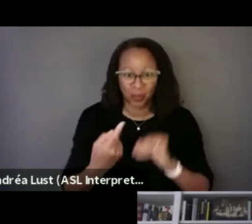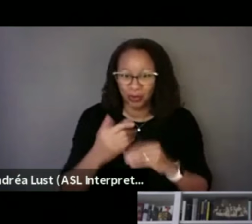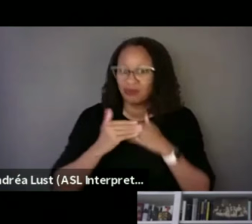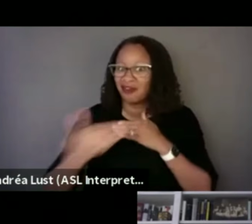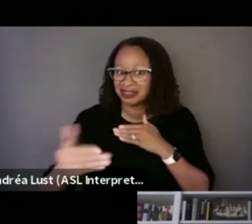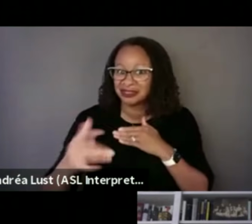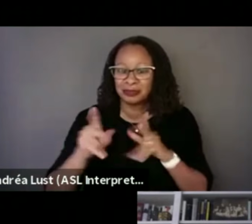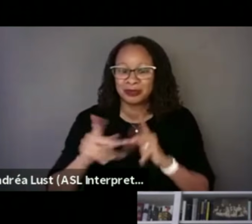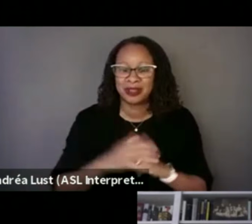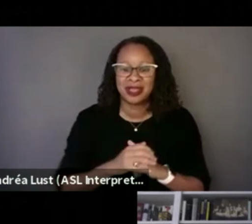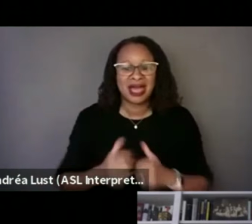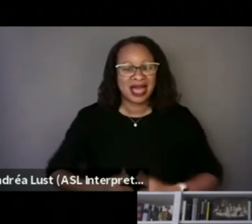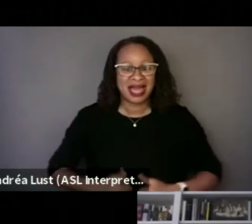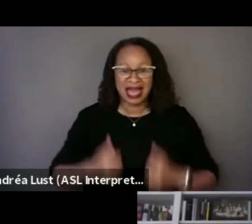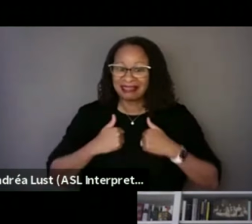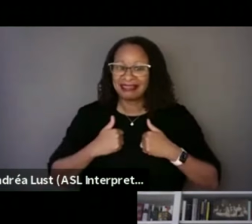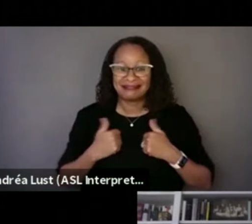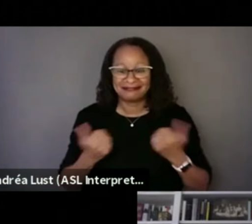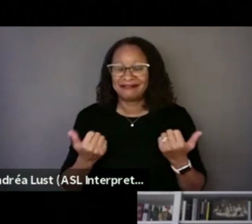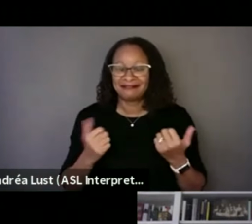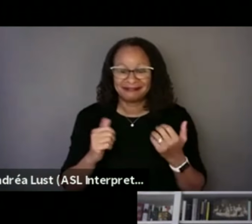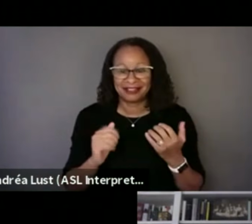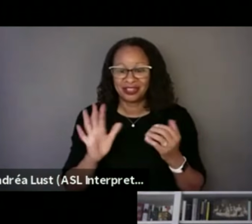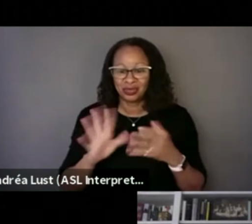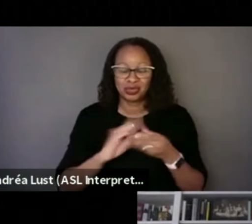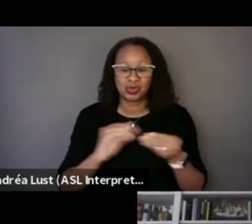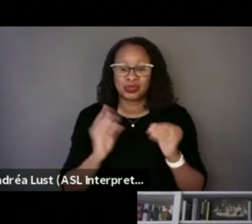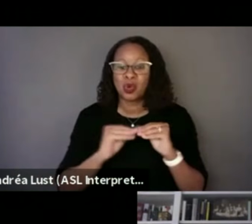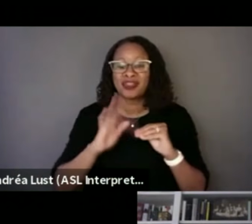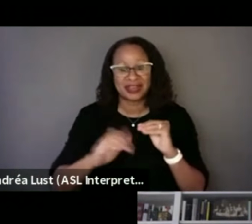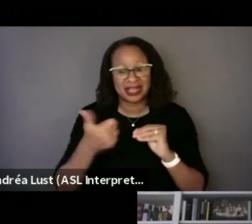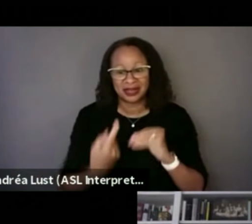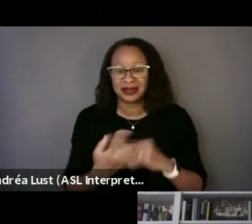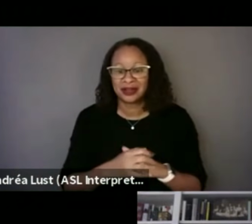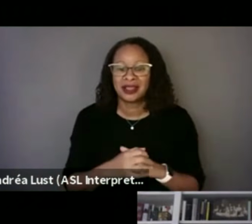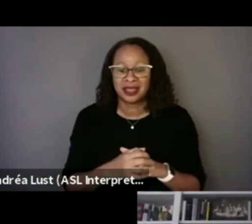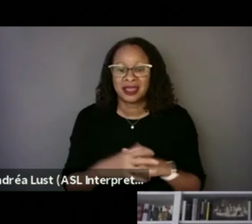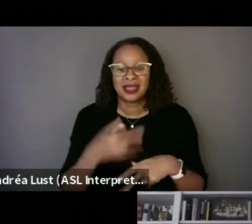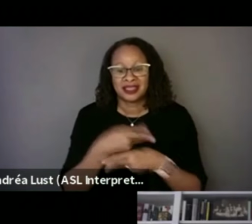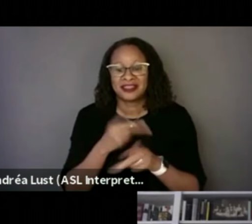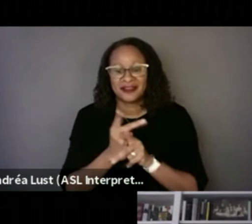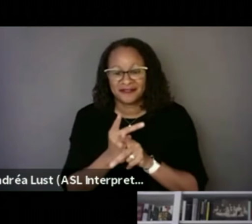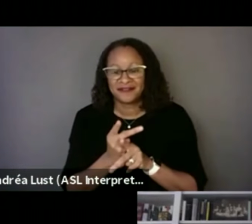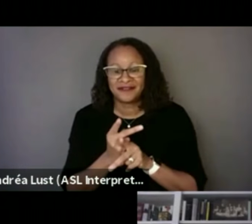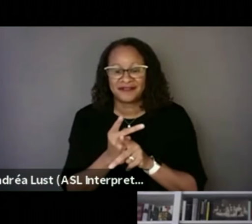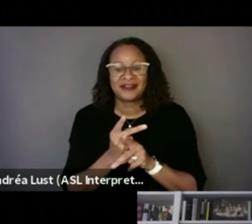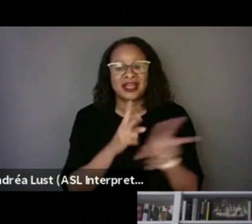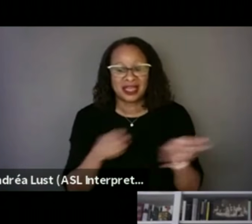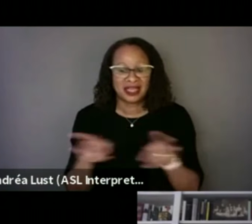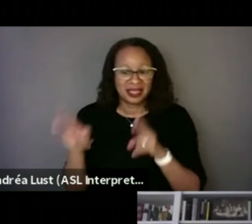I lived those stories more than anybody else. Well the film does, the editing does also,